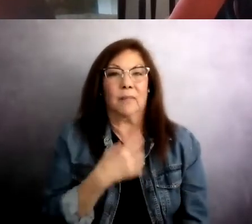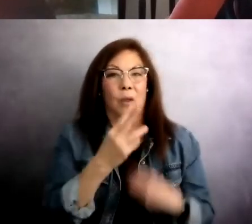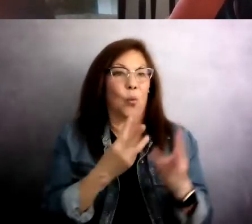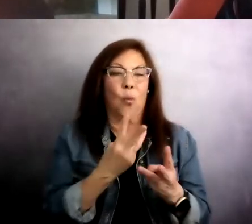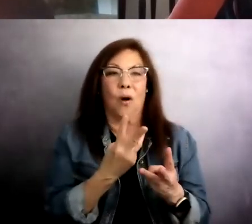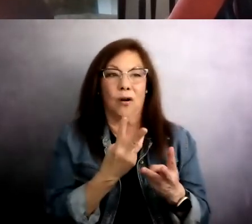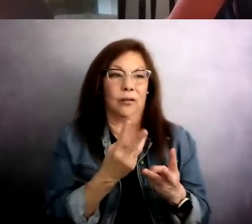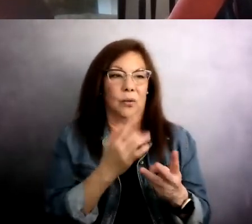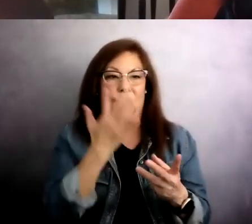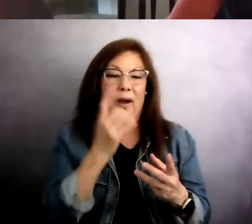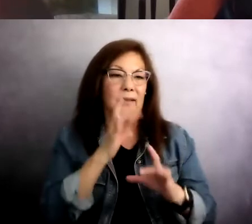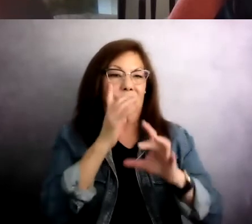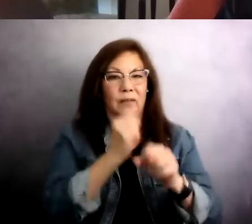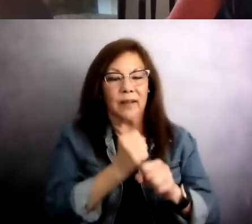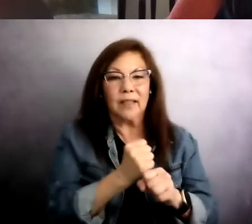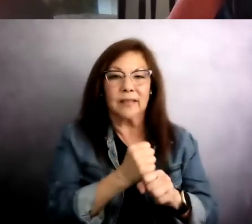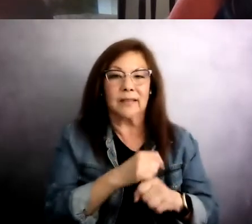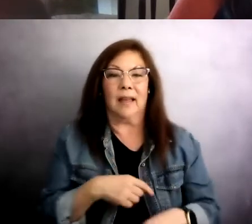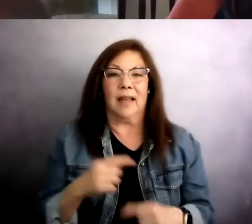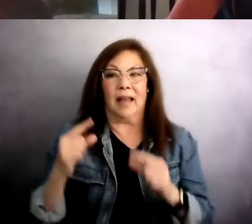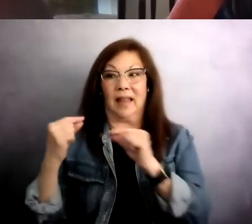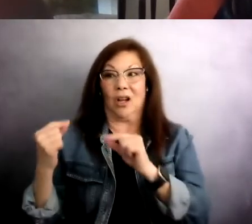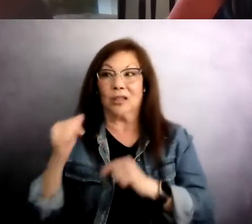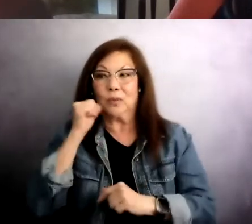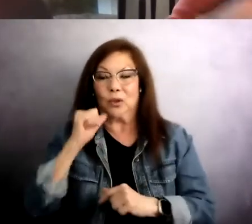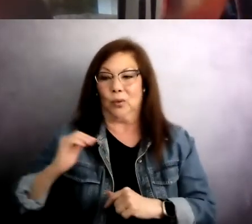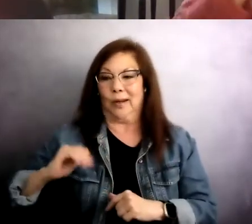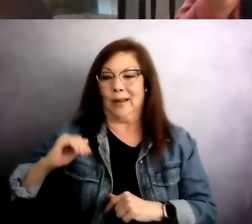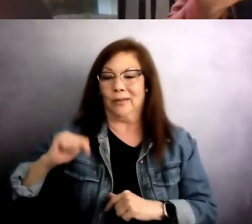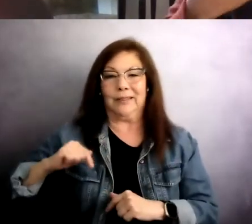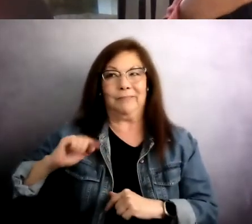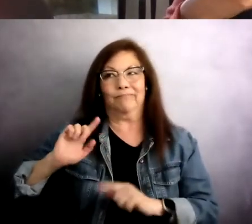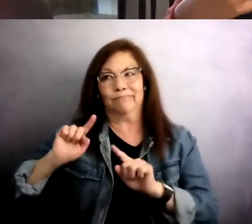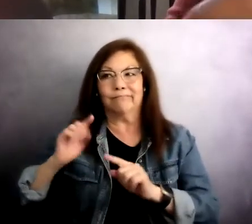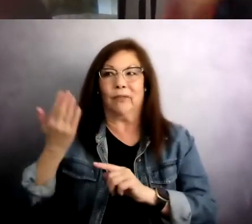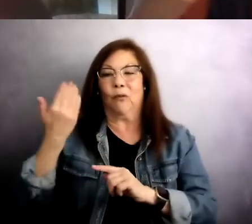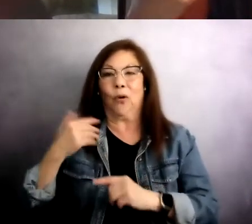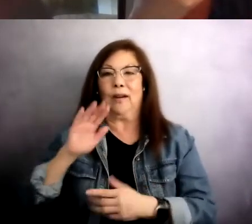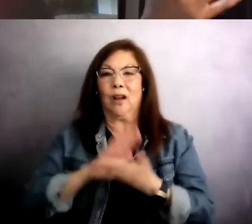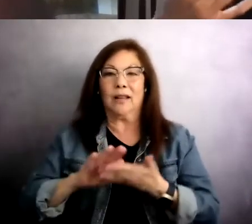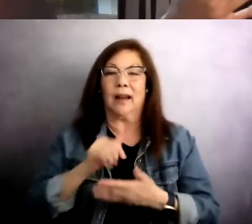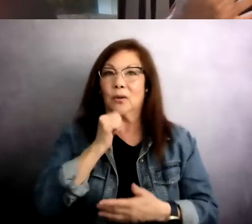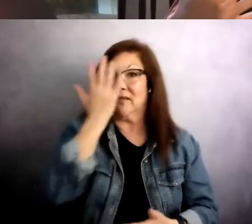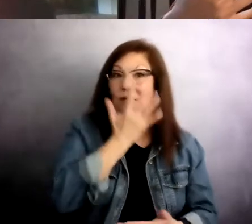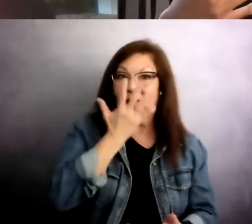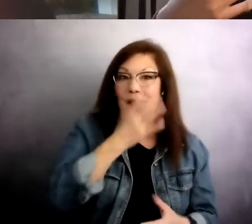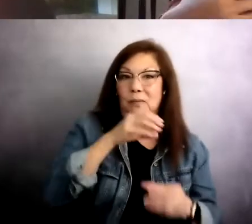obsessed with shows like gossip girl when I was in college, knowing that I didn't have a face to be a part of that world.